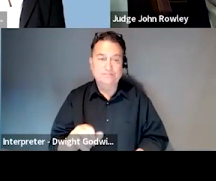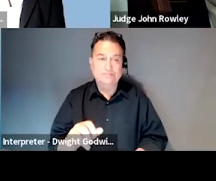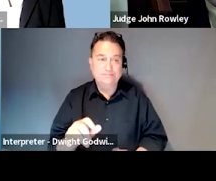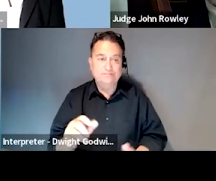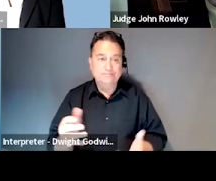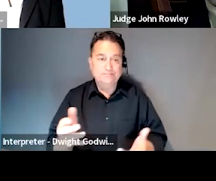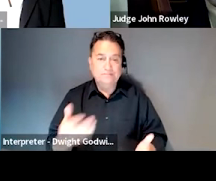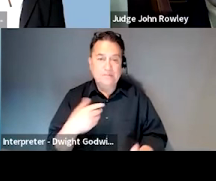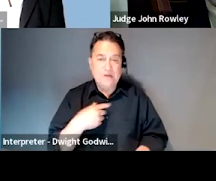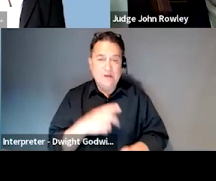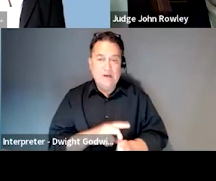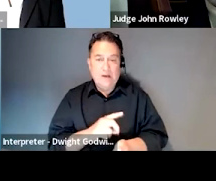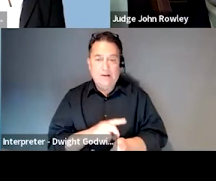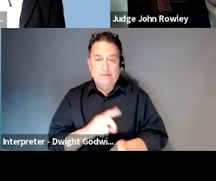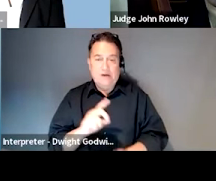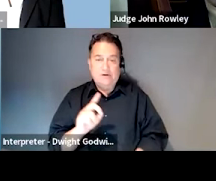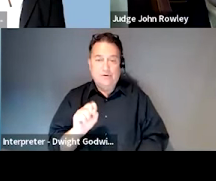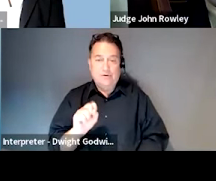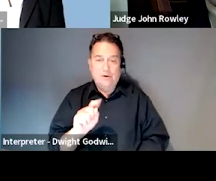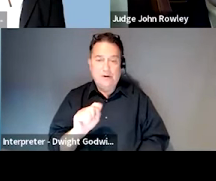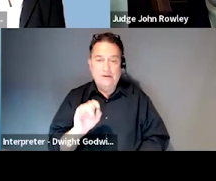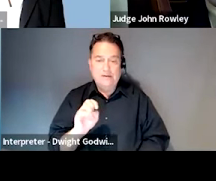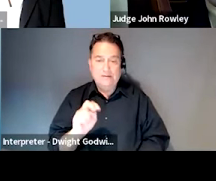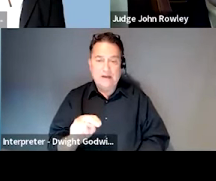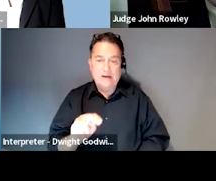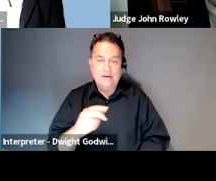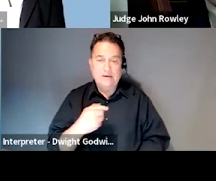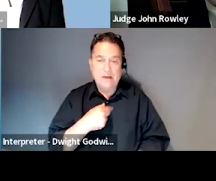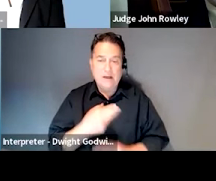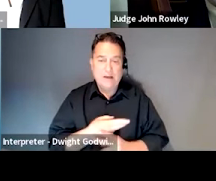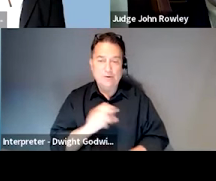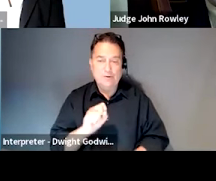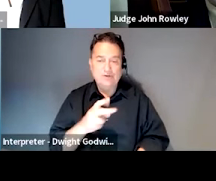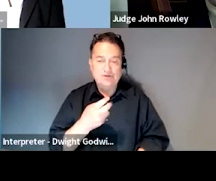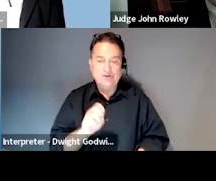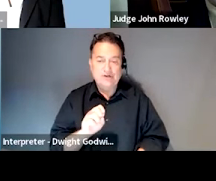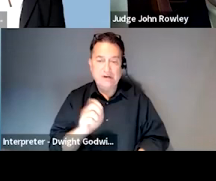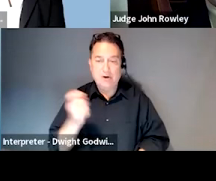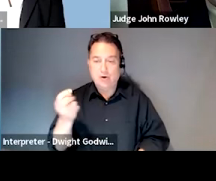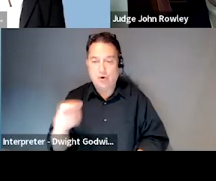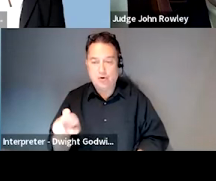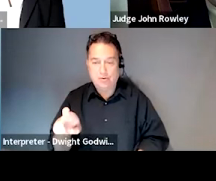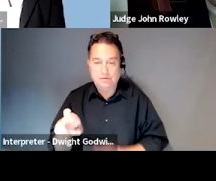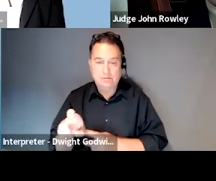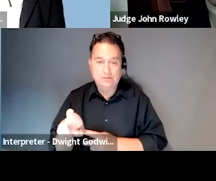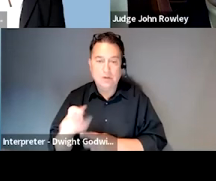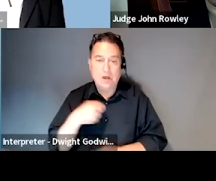I'm Dr. Melissa Stein. I go by the pronouns she/her. I'm a Senior Research Associate at SAMHSA's GAINS Center